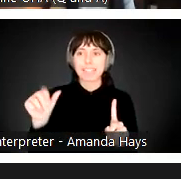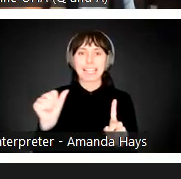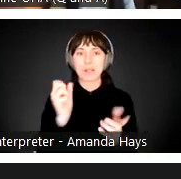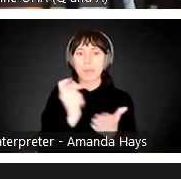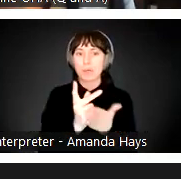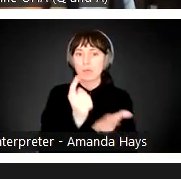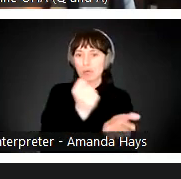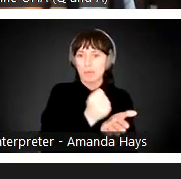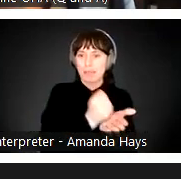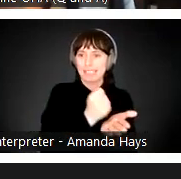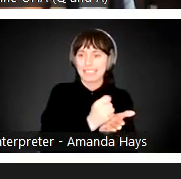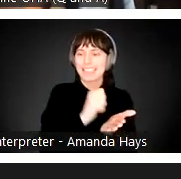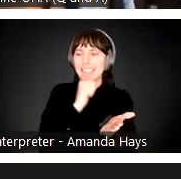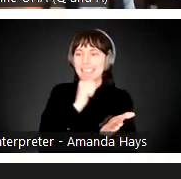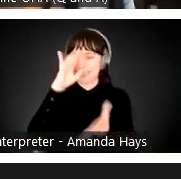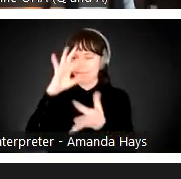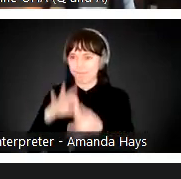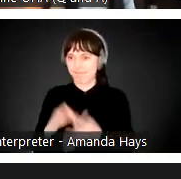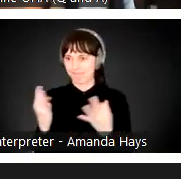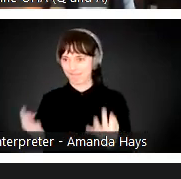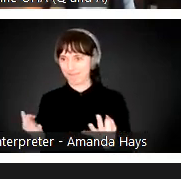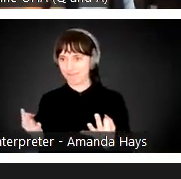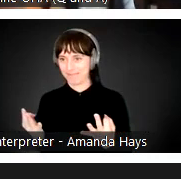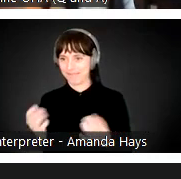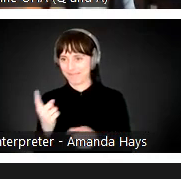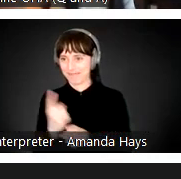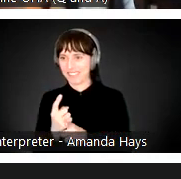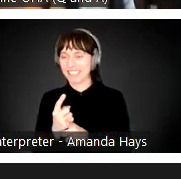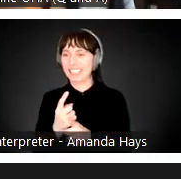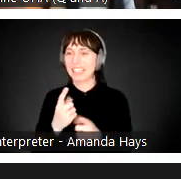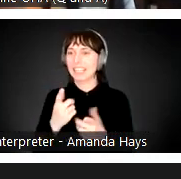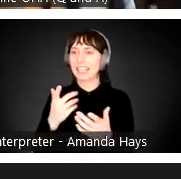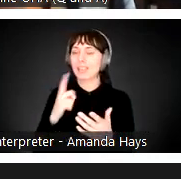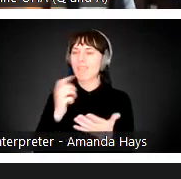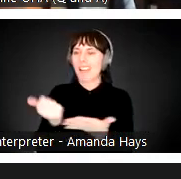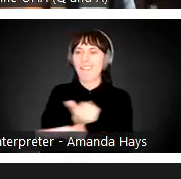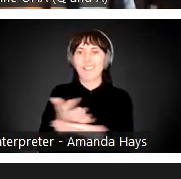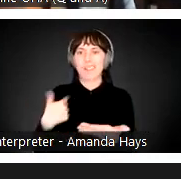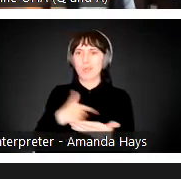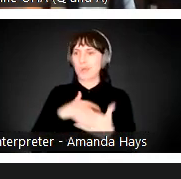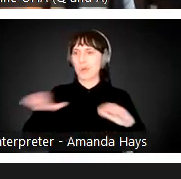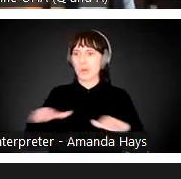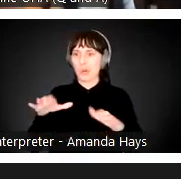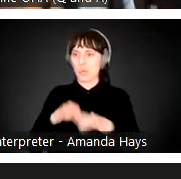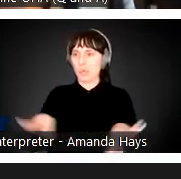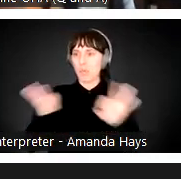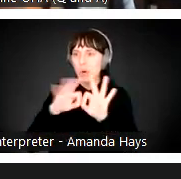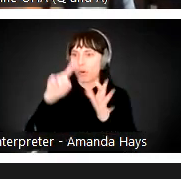is a combination of multiple things, right? There's the mindfulness in terms of everything that we do, right? Like being- and I think mindfulness can be